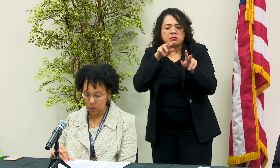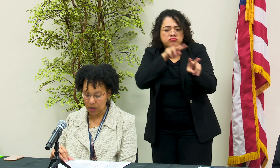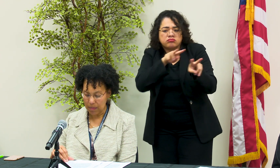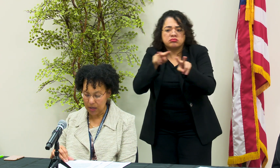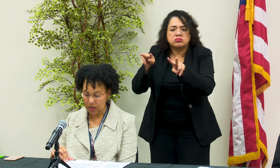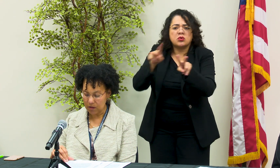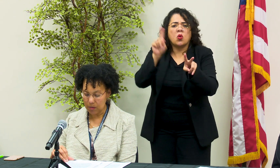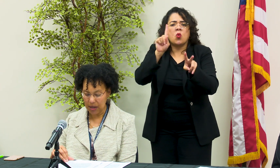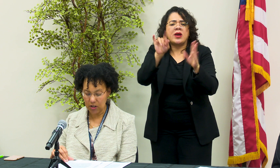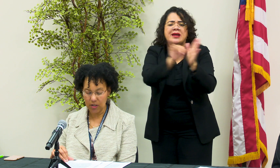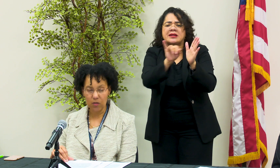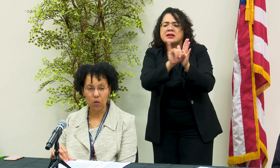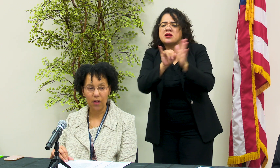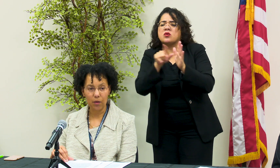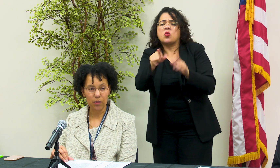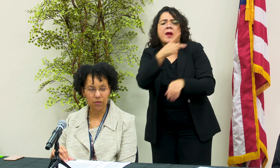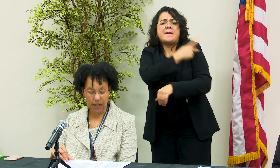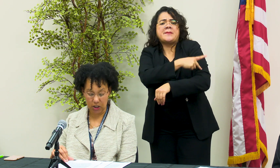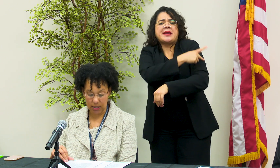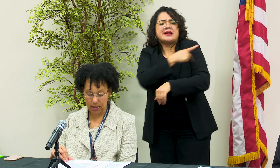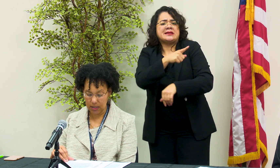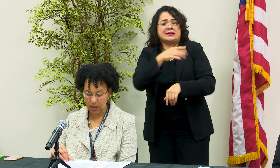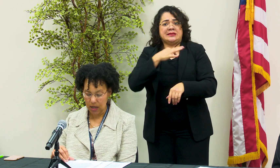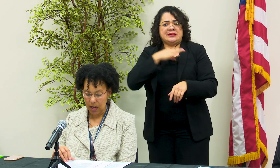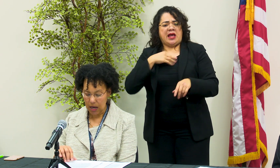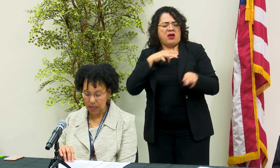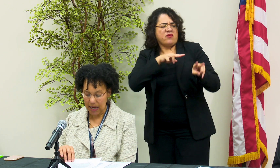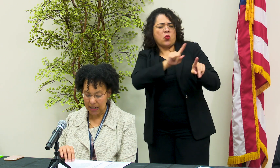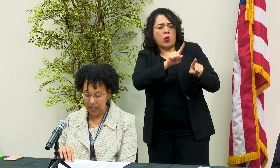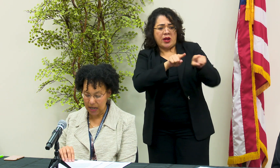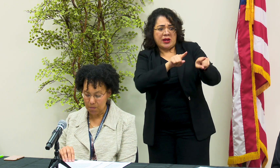the whereabouts of the patients while they were infectious, contacting and